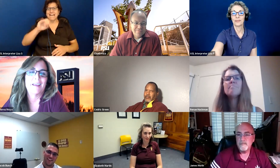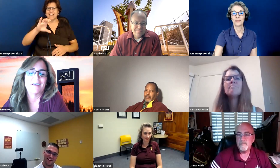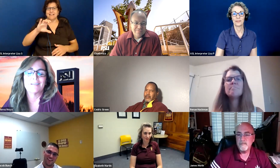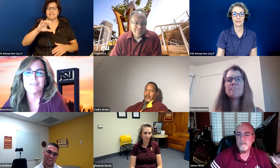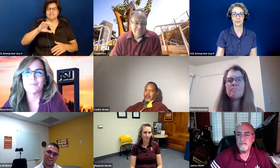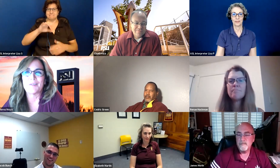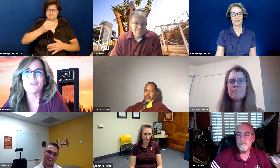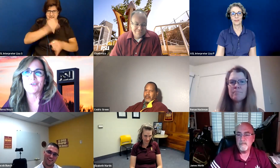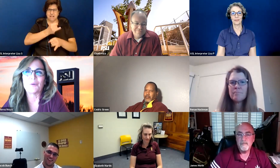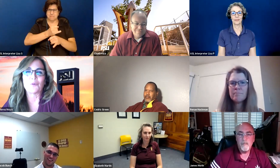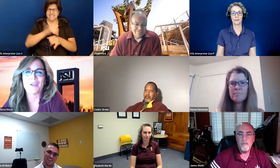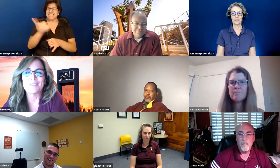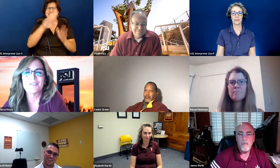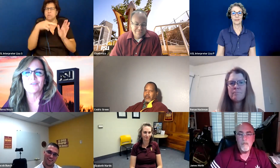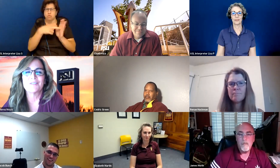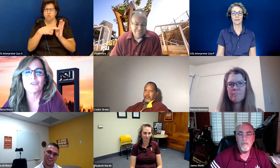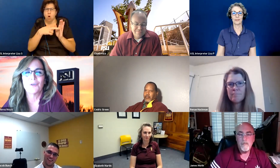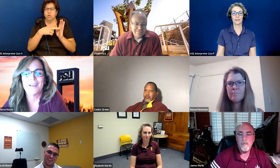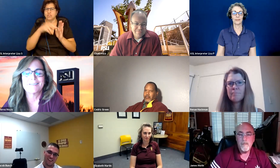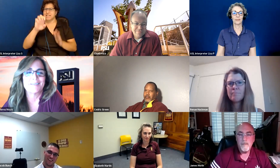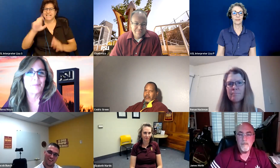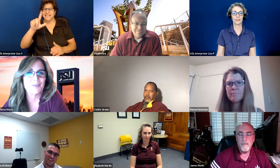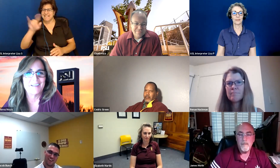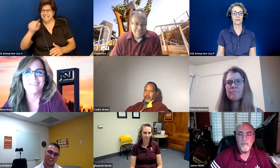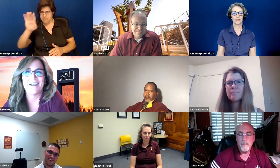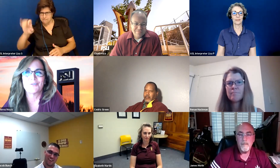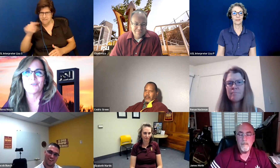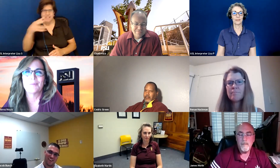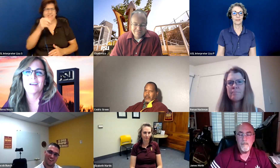and Elizabeth do and working with students to create accessibility in the classroom.